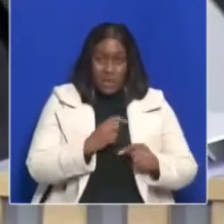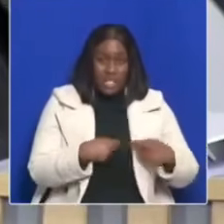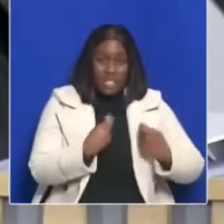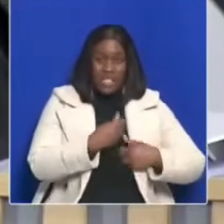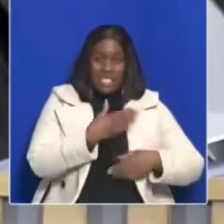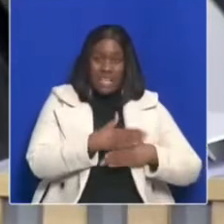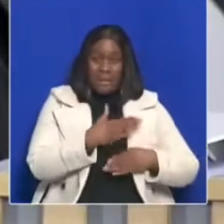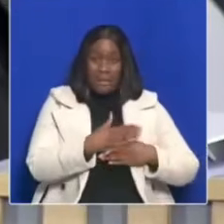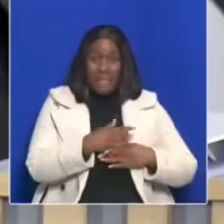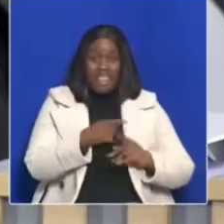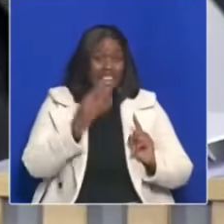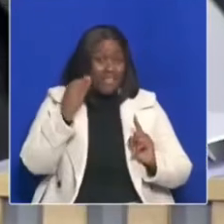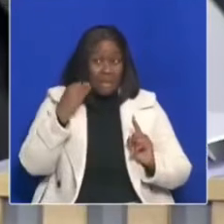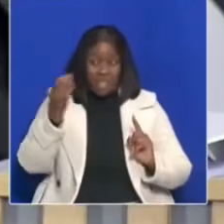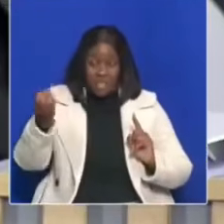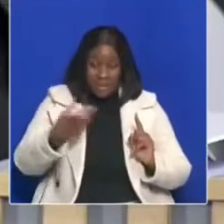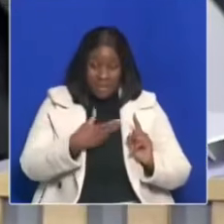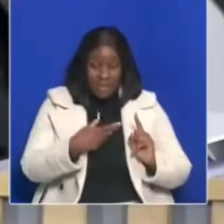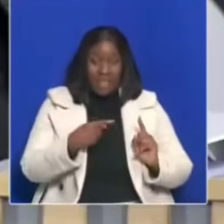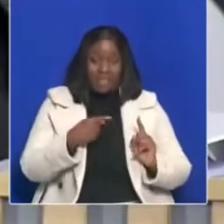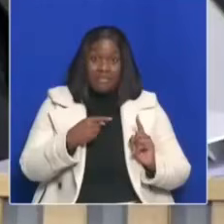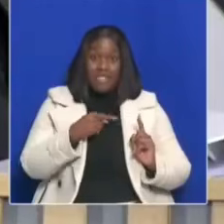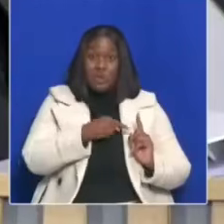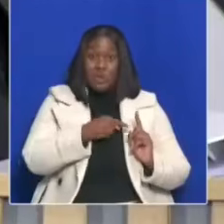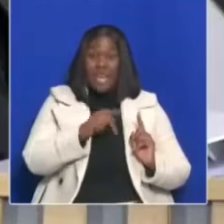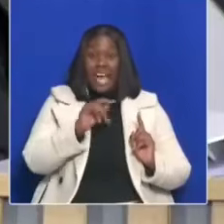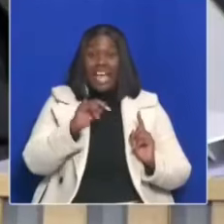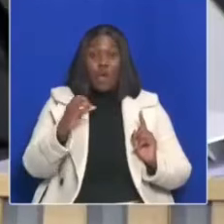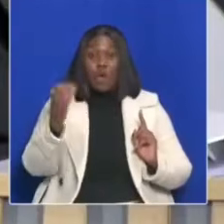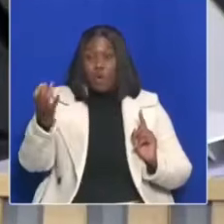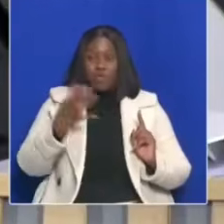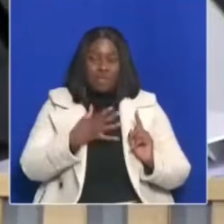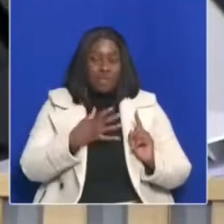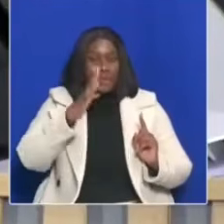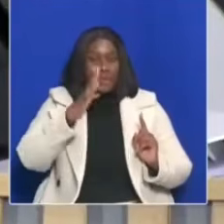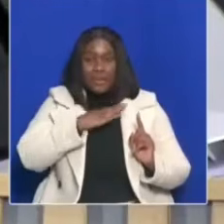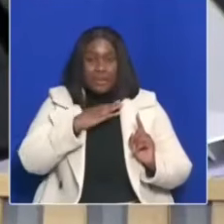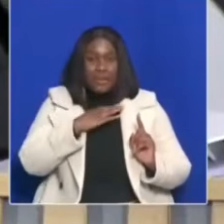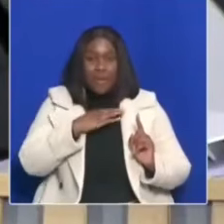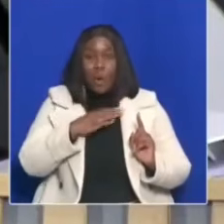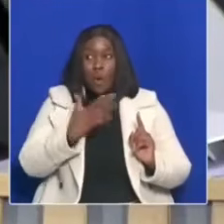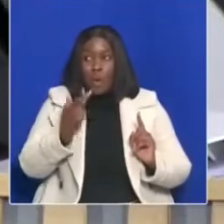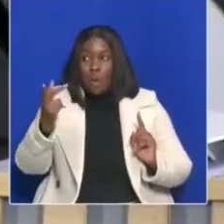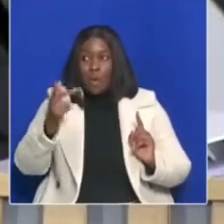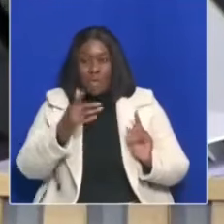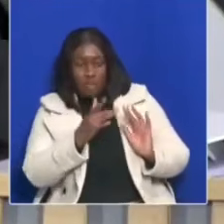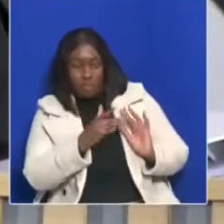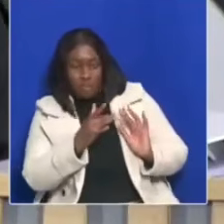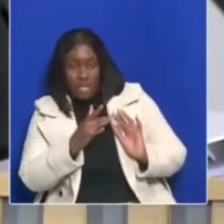there's no communication with that investigating officer to say that we've received information